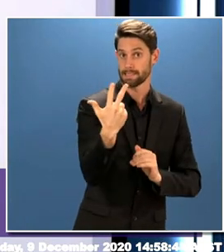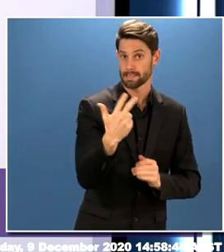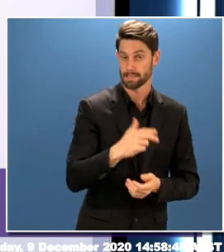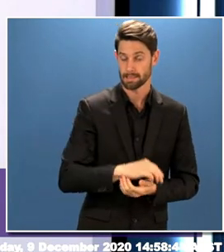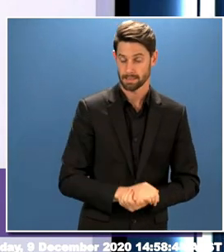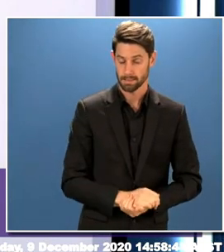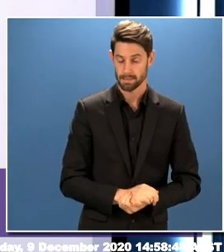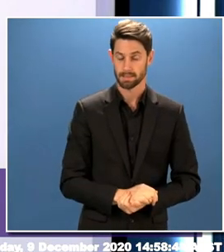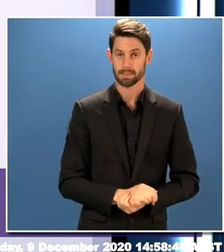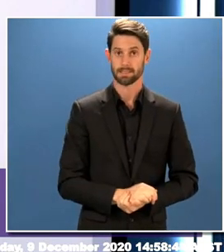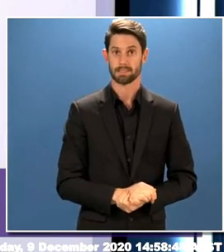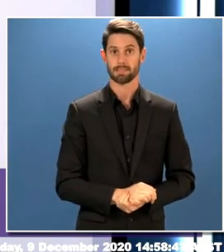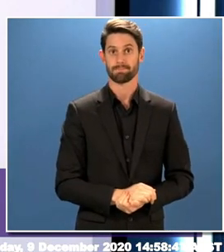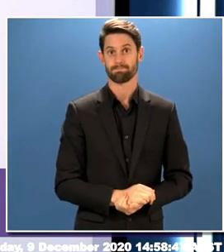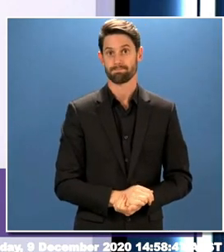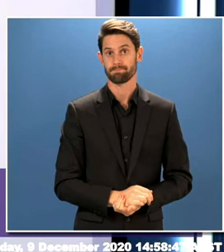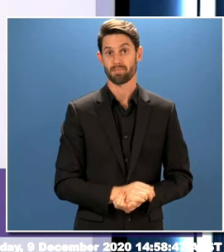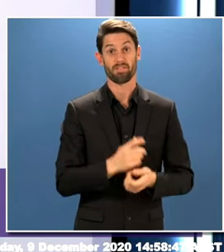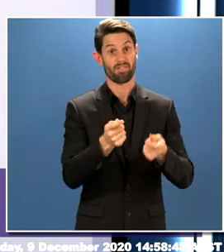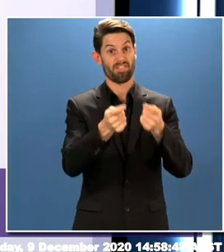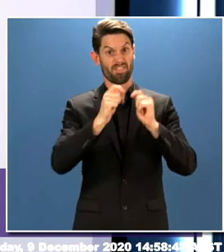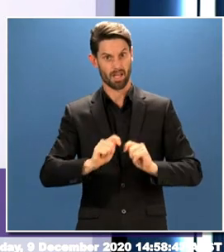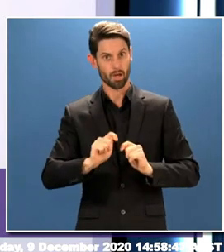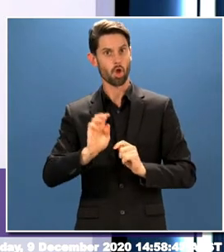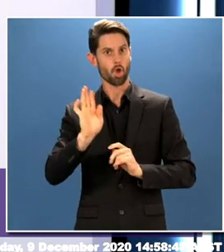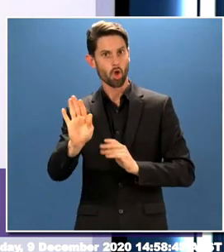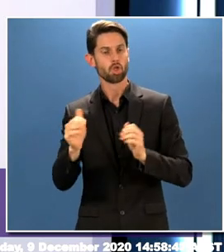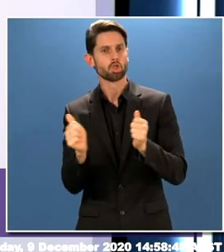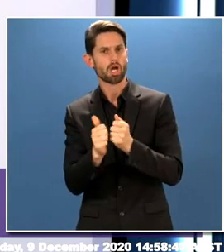And then the documents that accompany the outline,